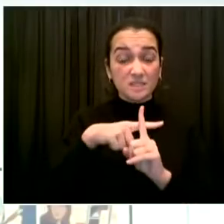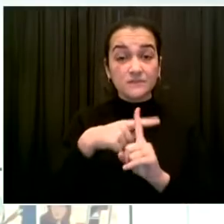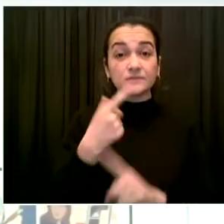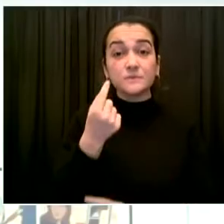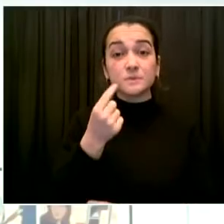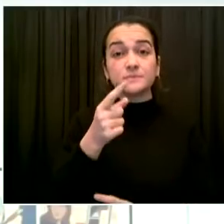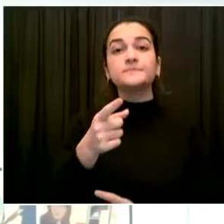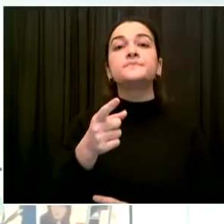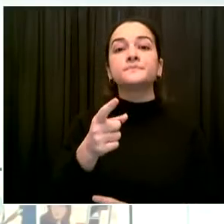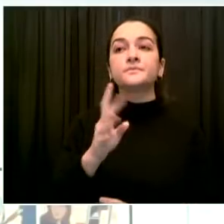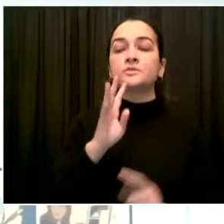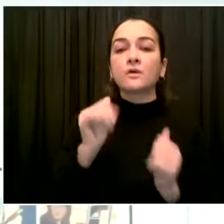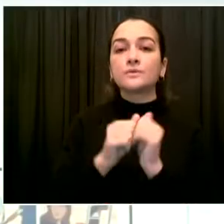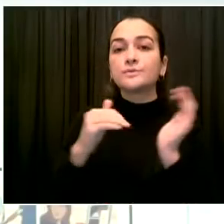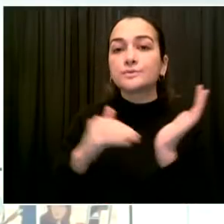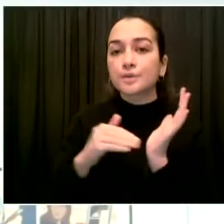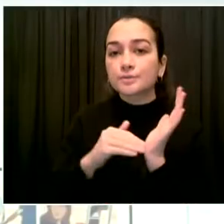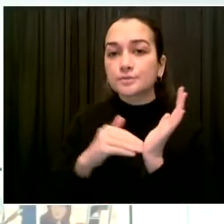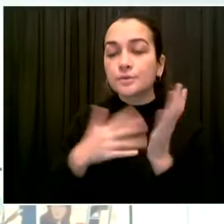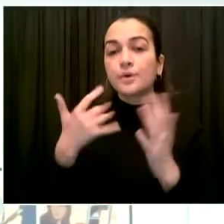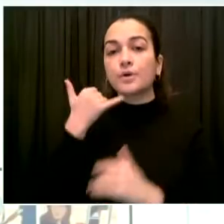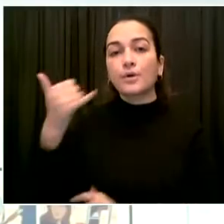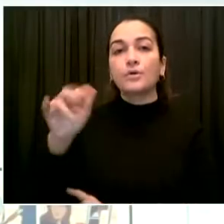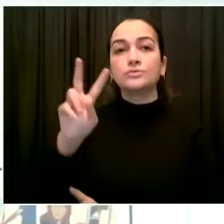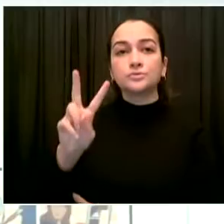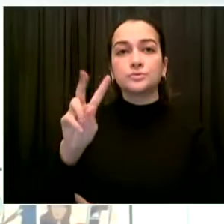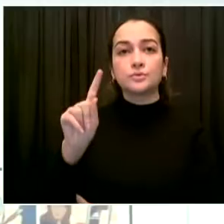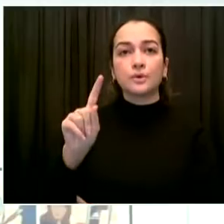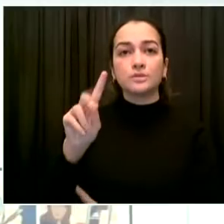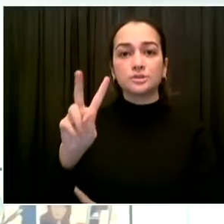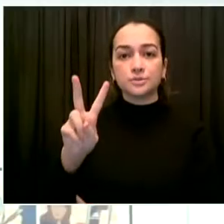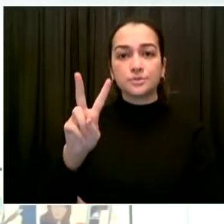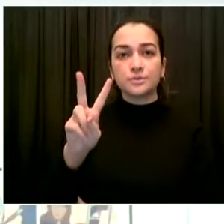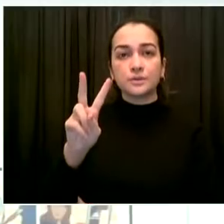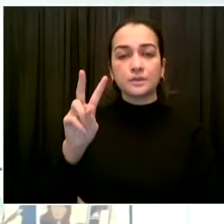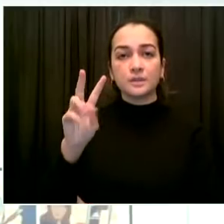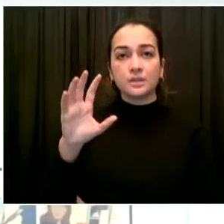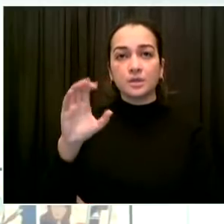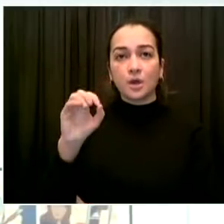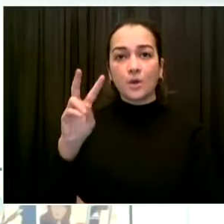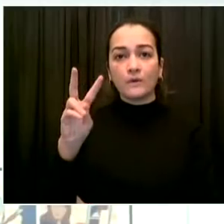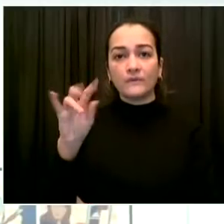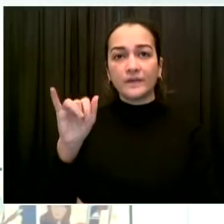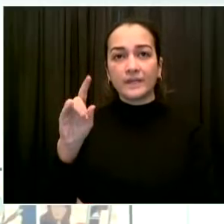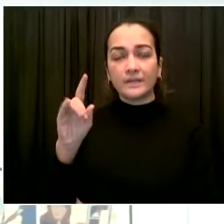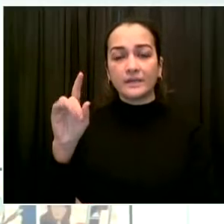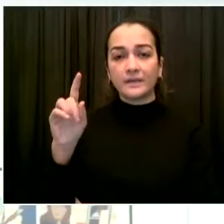IF YOU TEST POSITIVEAF TER HOMES ELF TEST YOU SHOULD CALL YOUR PROVIDER OR CALL ASSET TO WENT TO-COVID19-